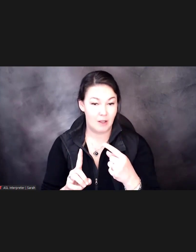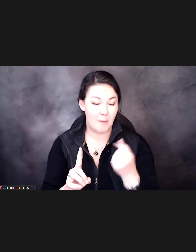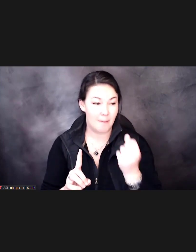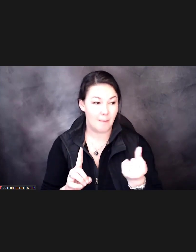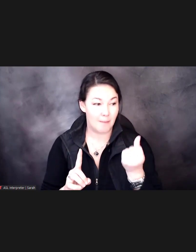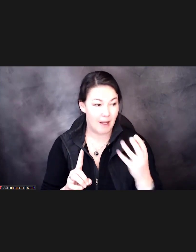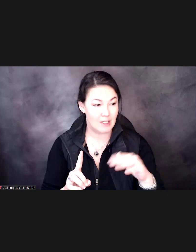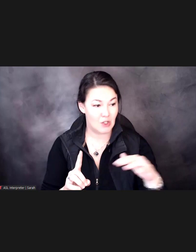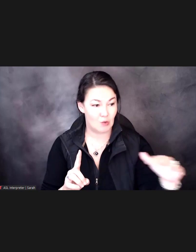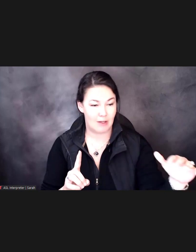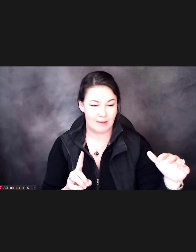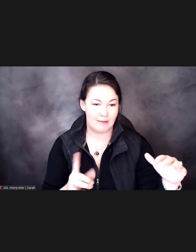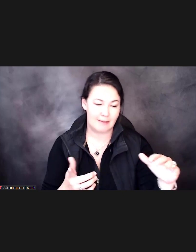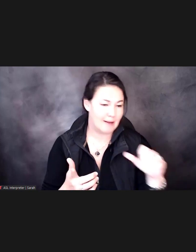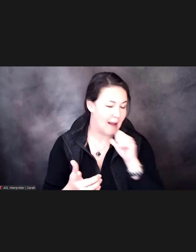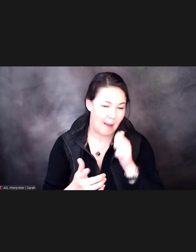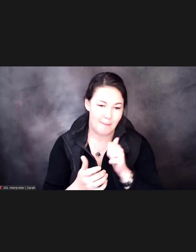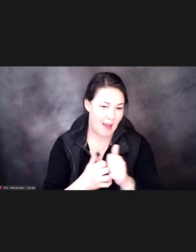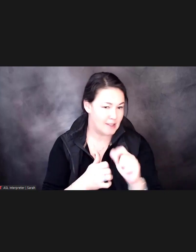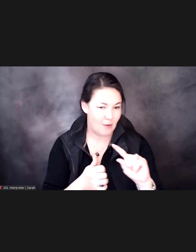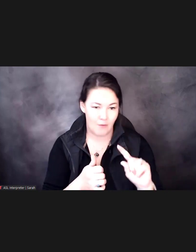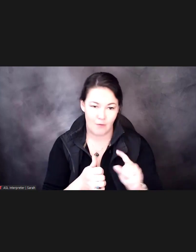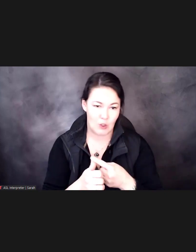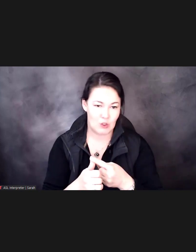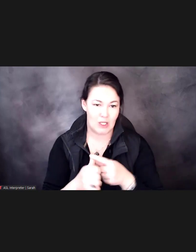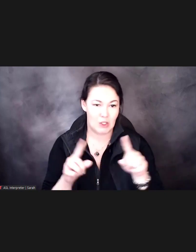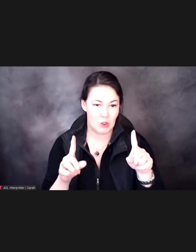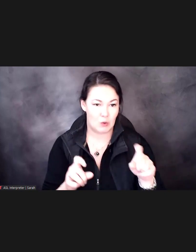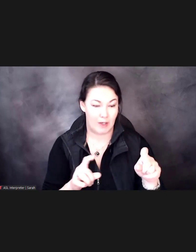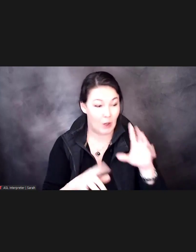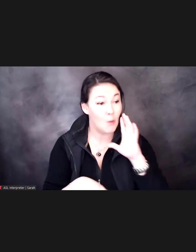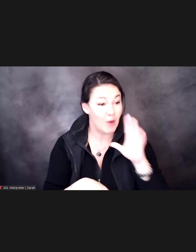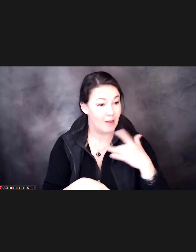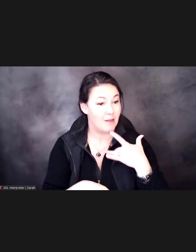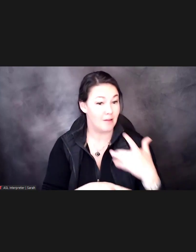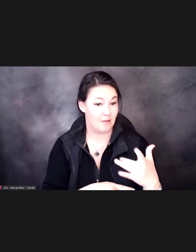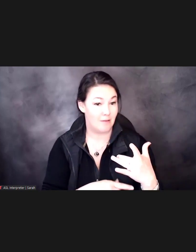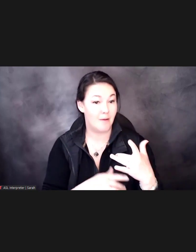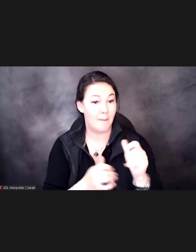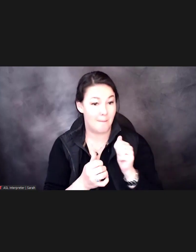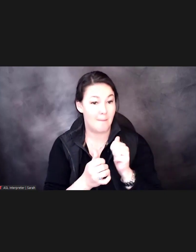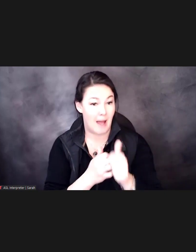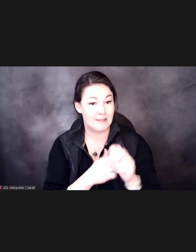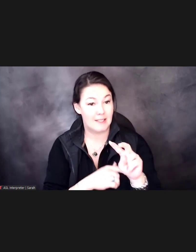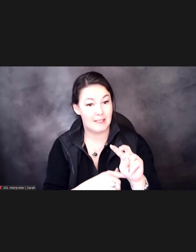of the children who didn't pass the first screening will pass this